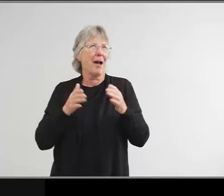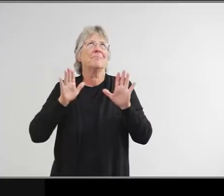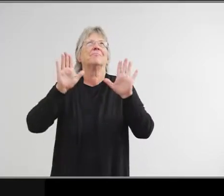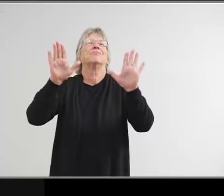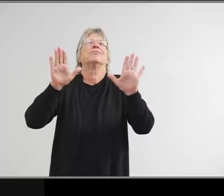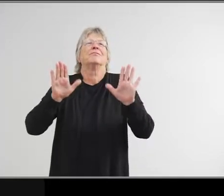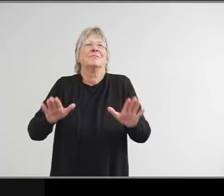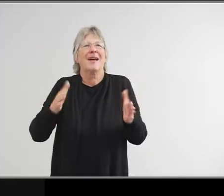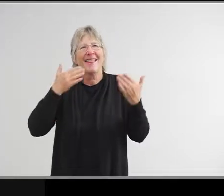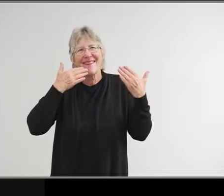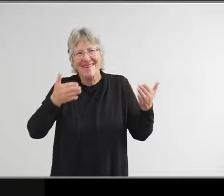Thank you, Ms. Will.